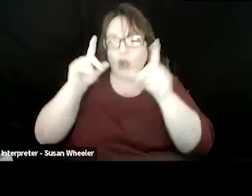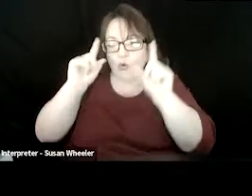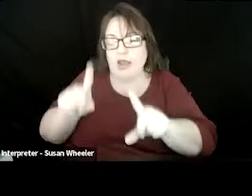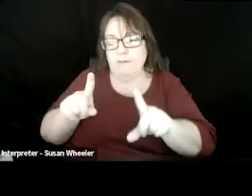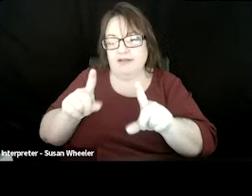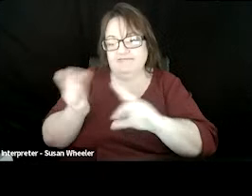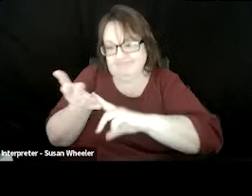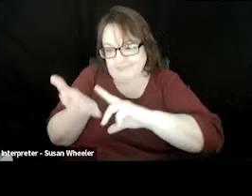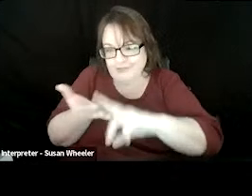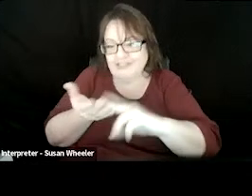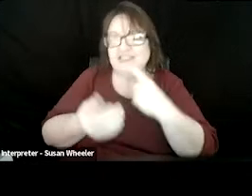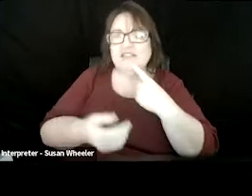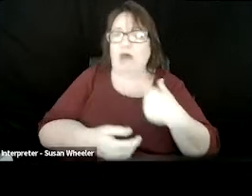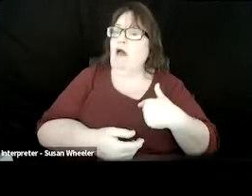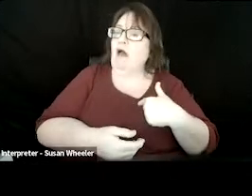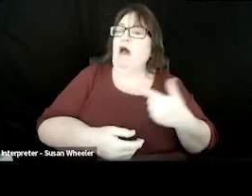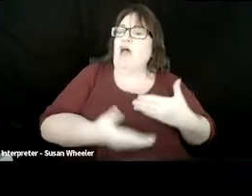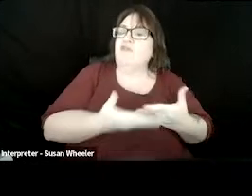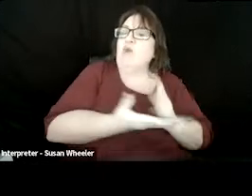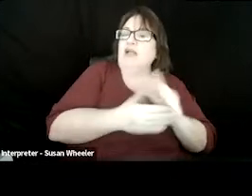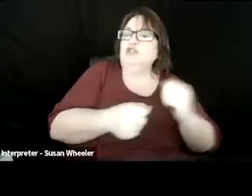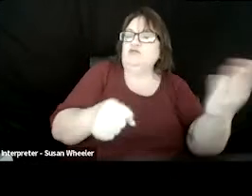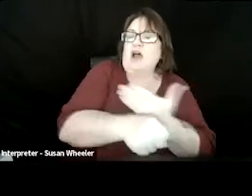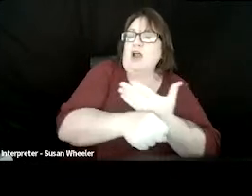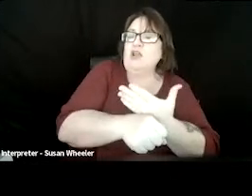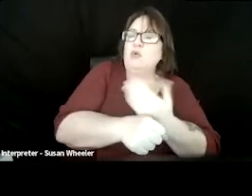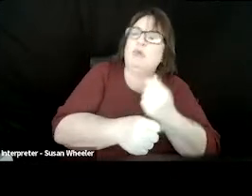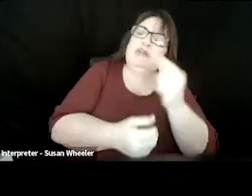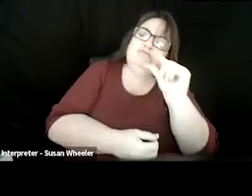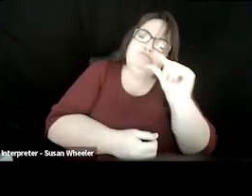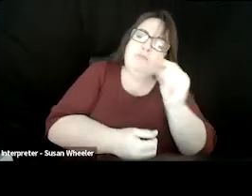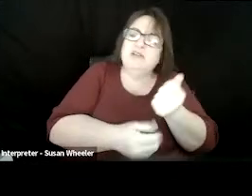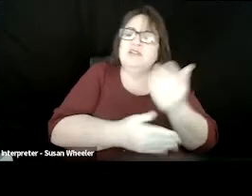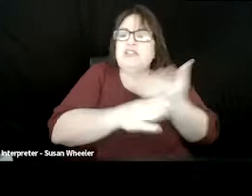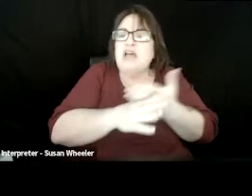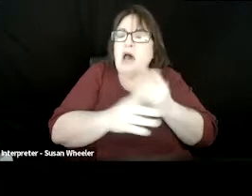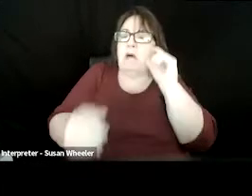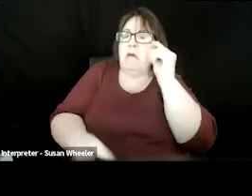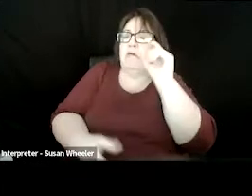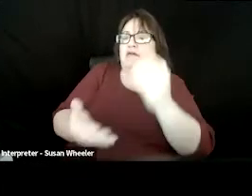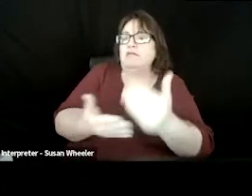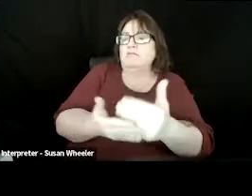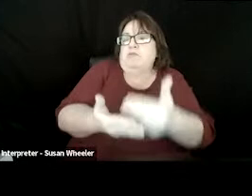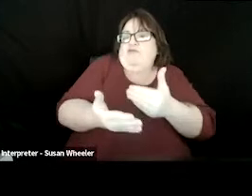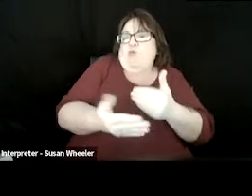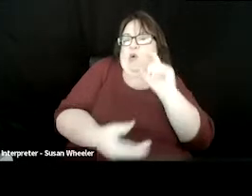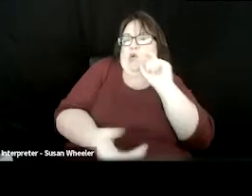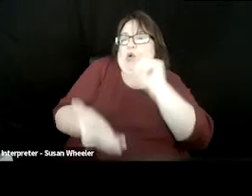which allow them to do this with a certain amount of notice. And so they don't need to have a reason to let you go,